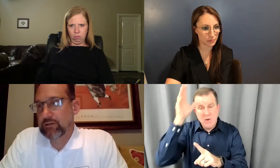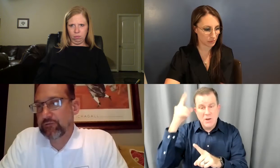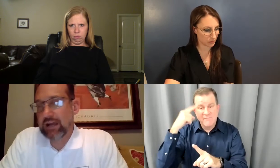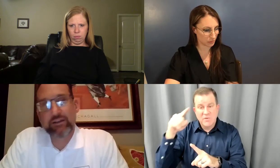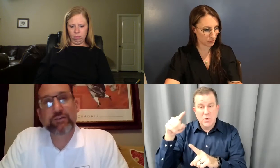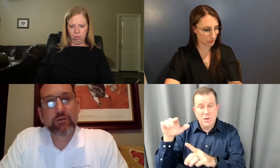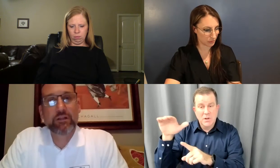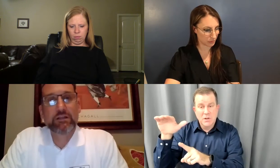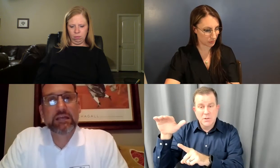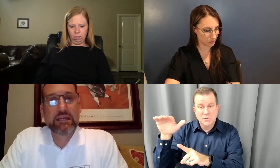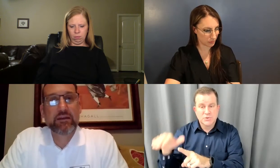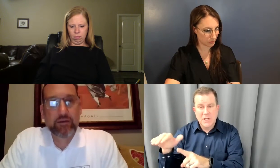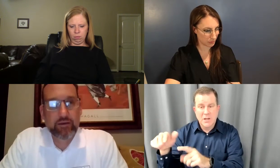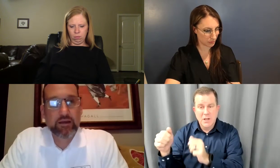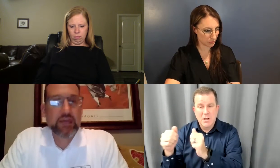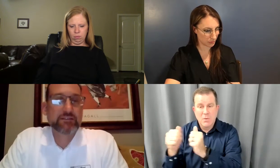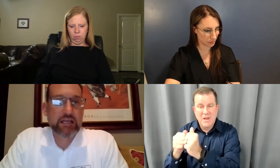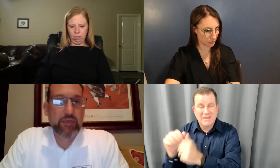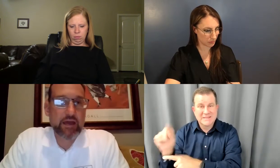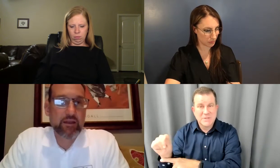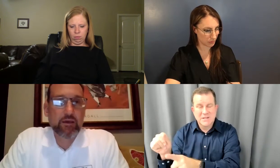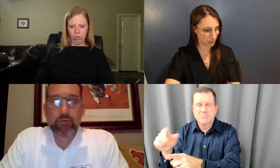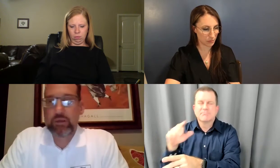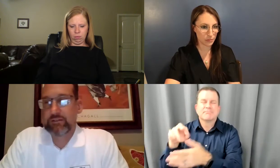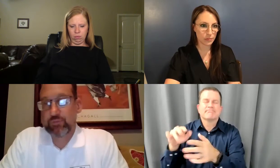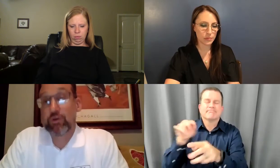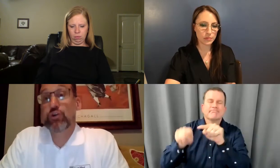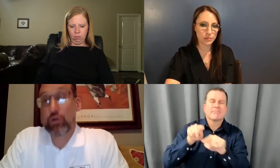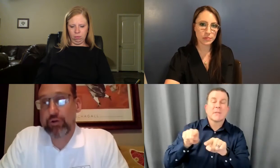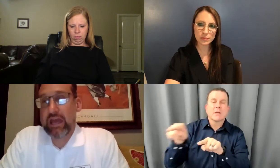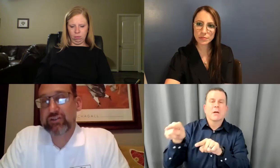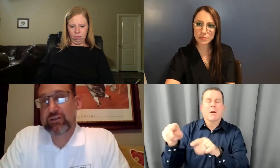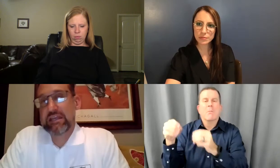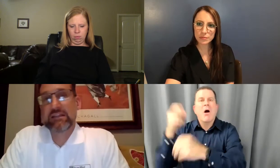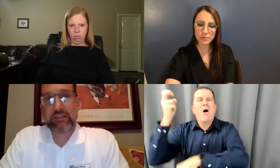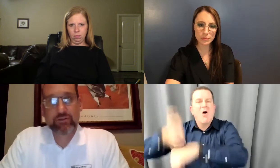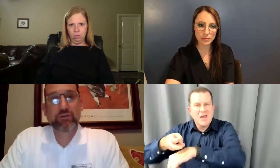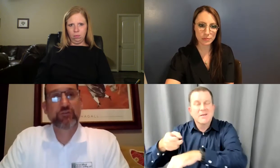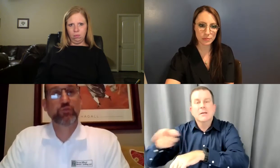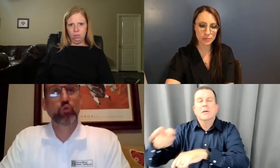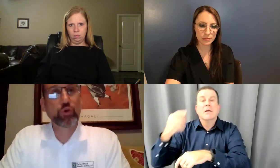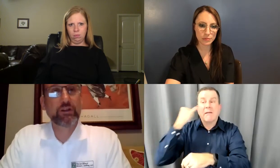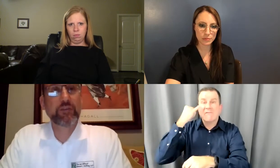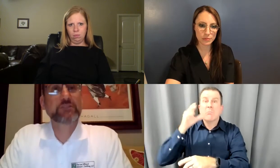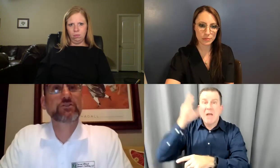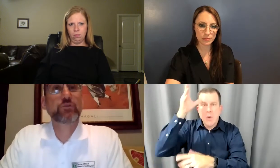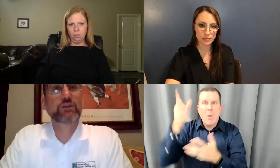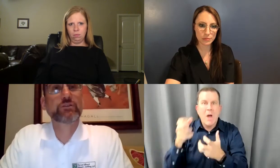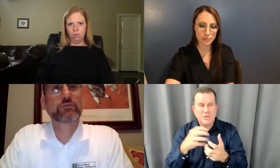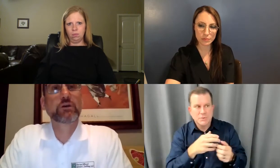to find an attorney to take a case like that, because it's much harder to actually get the attorney's fees awarded in that situation.